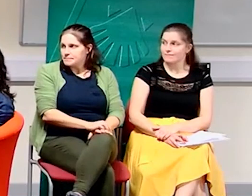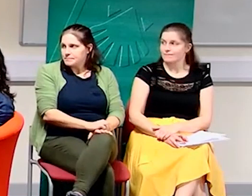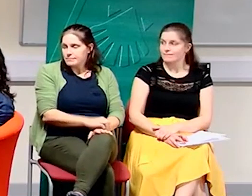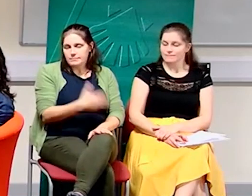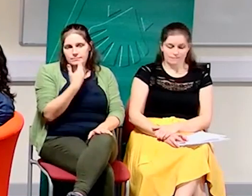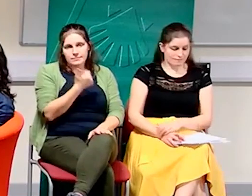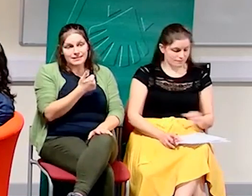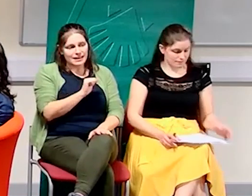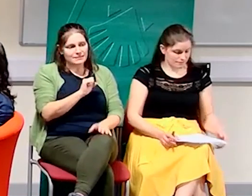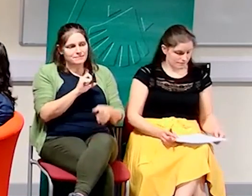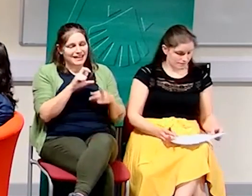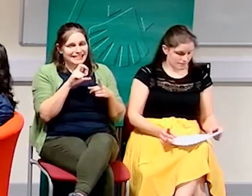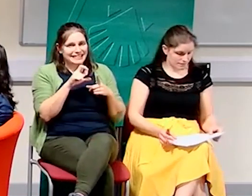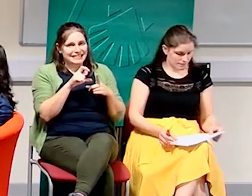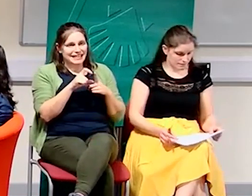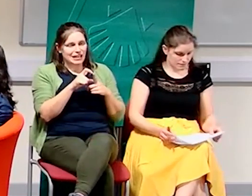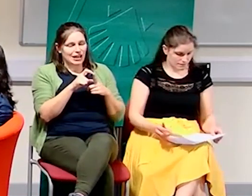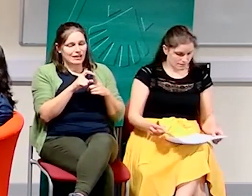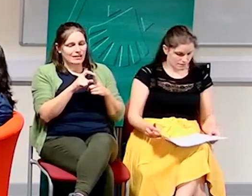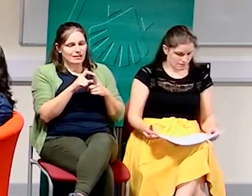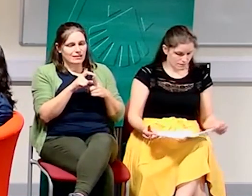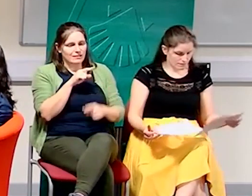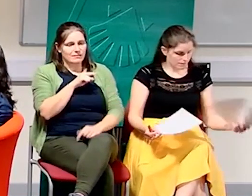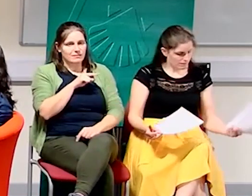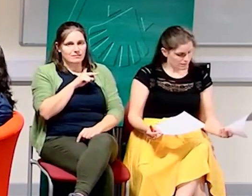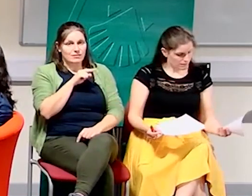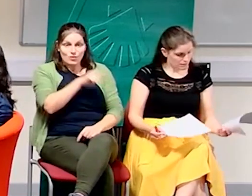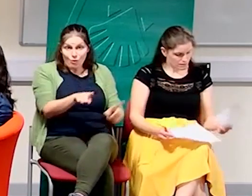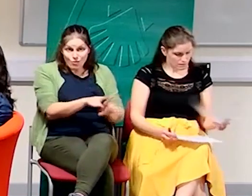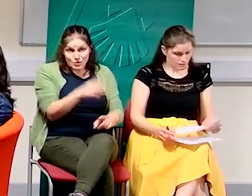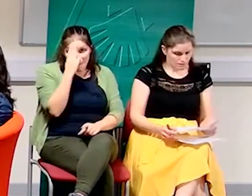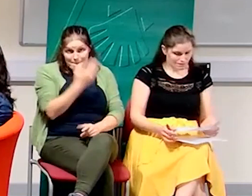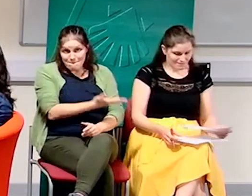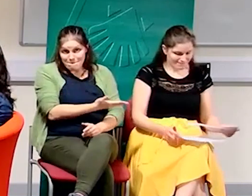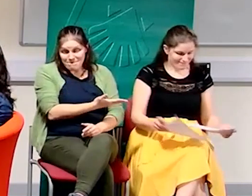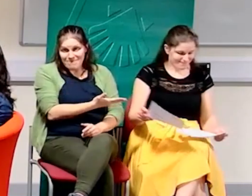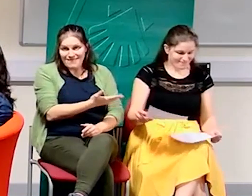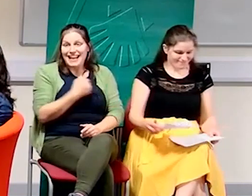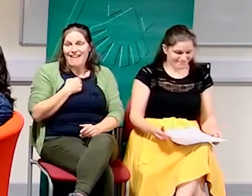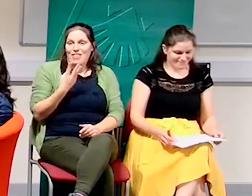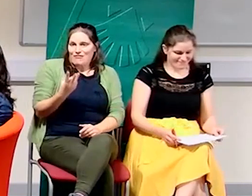Dani I hope you don't mind me turning to you but you're also a mom yes three three lovely